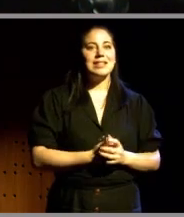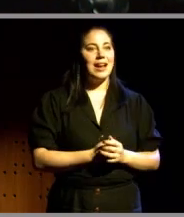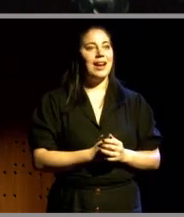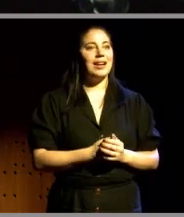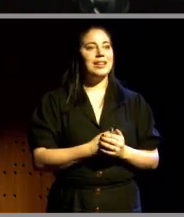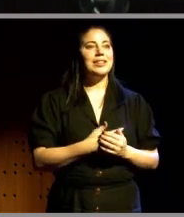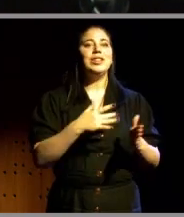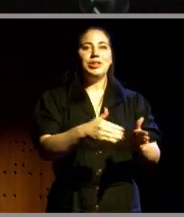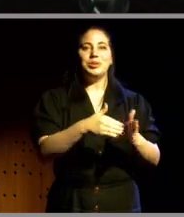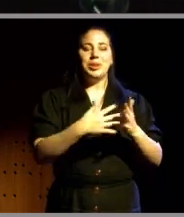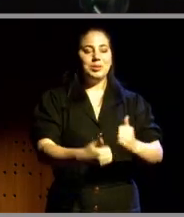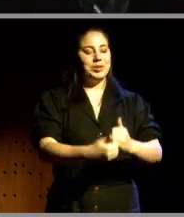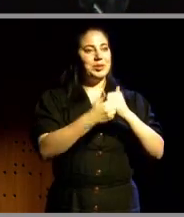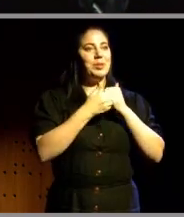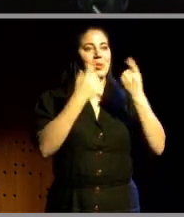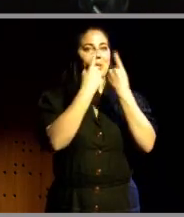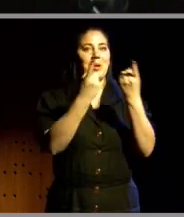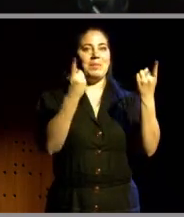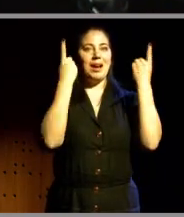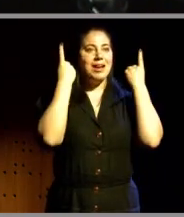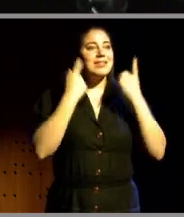Sydney Union and was just there 100%.